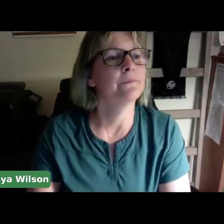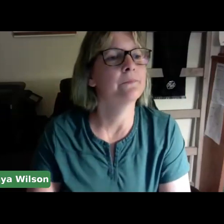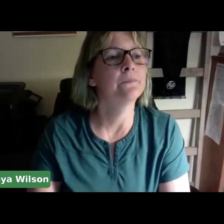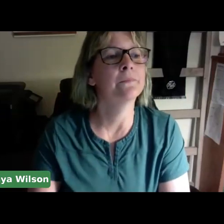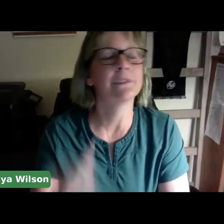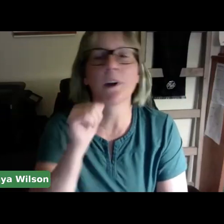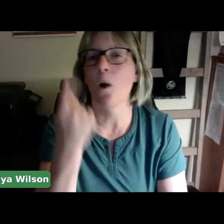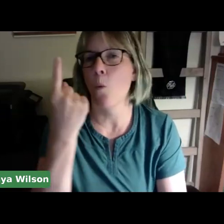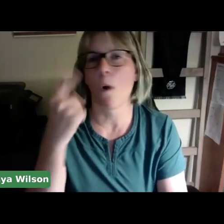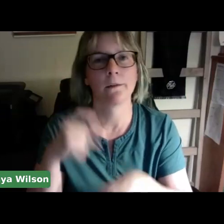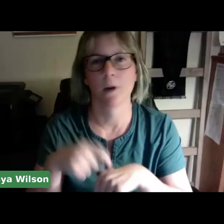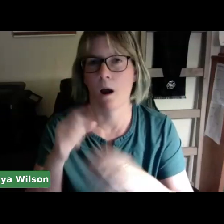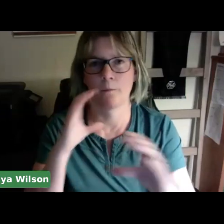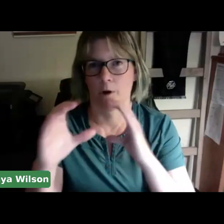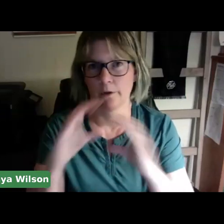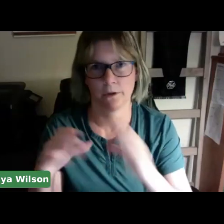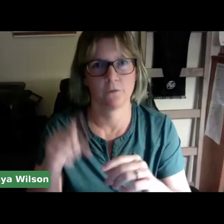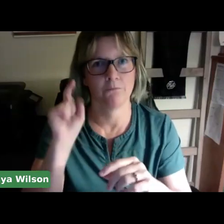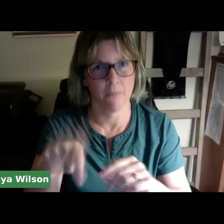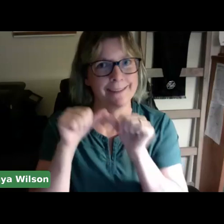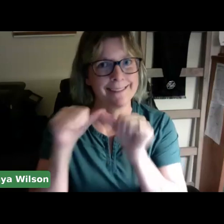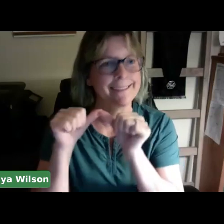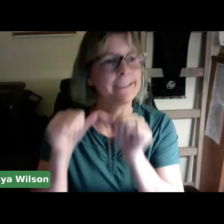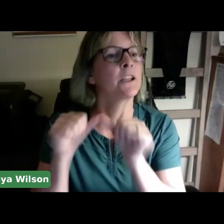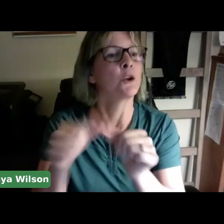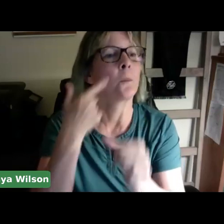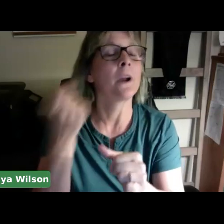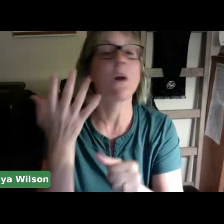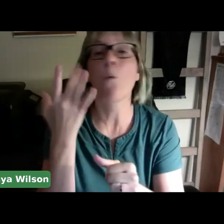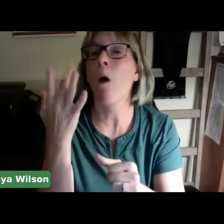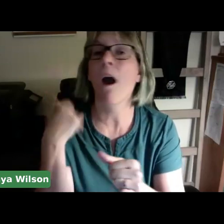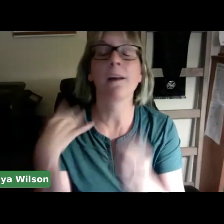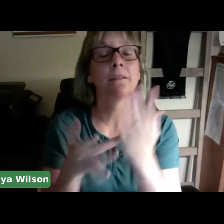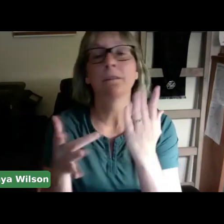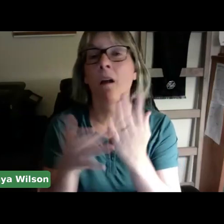Access is a continued conversation. It's not something that can be a one time discussion